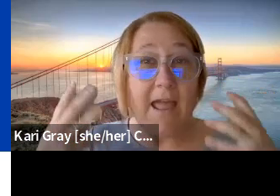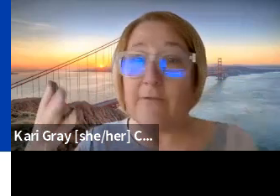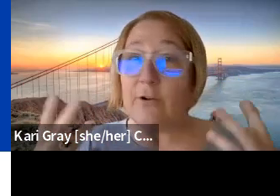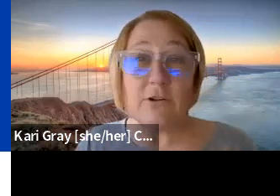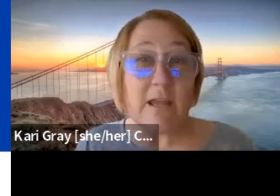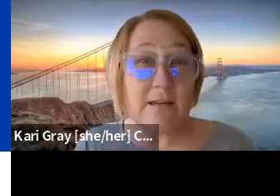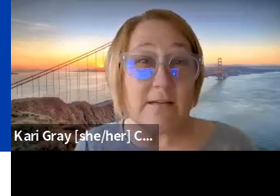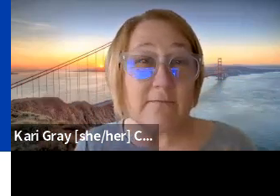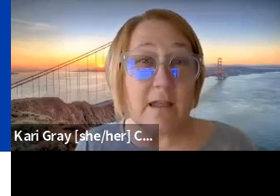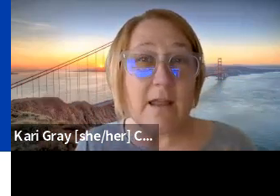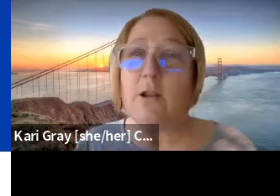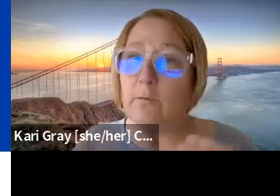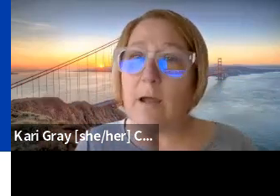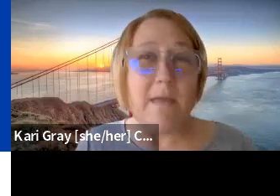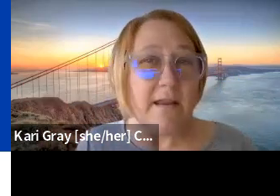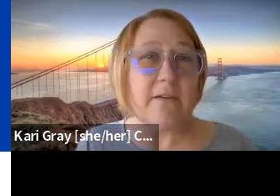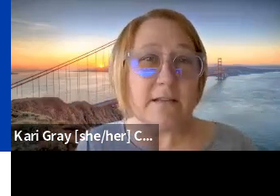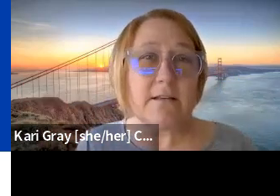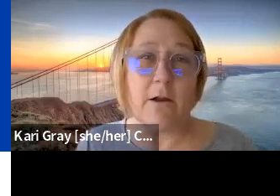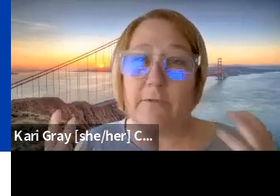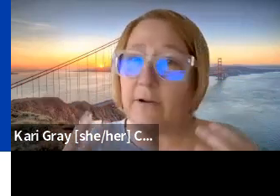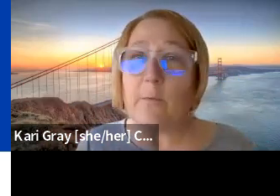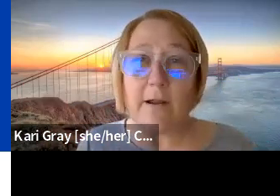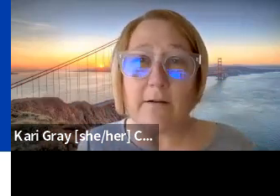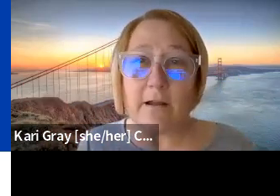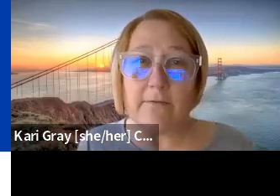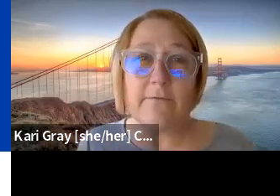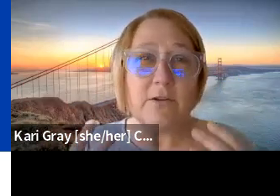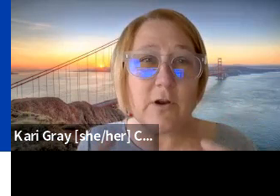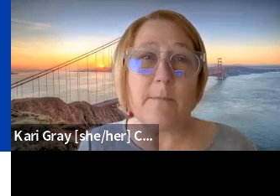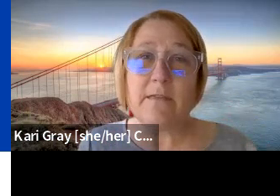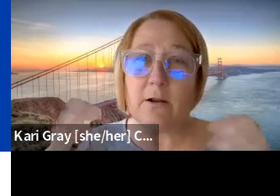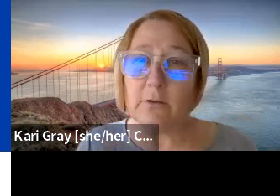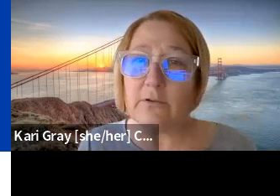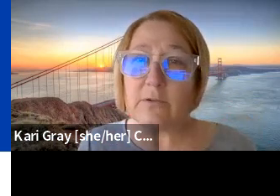I haven't heard yet, and I know many of us are very aware of the trauma that our learners